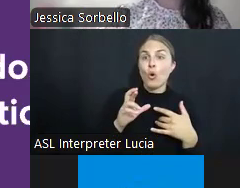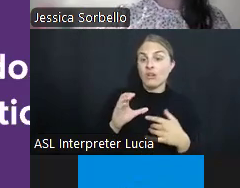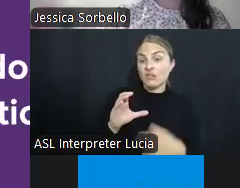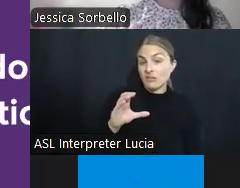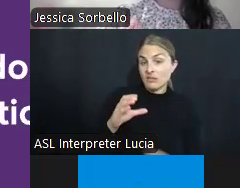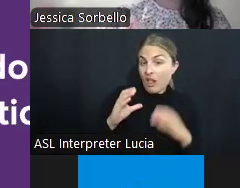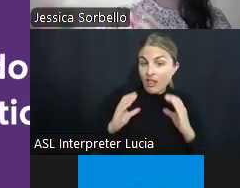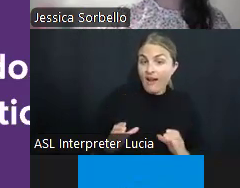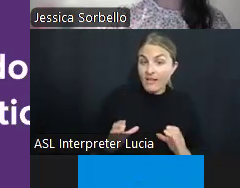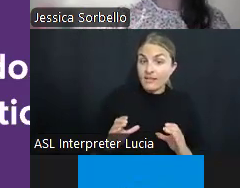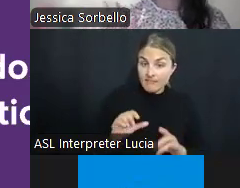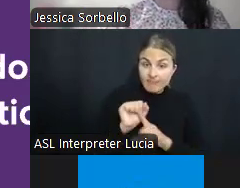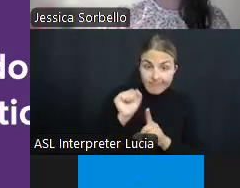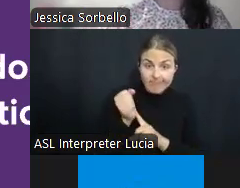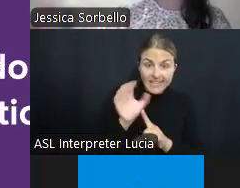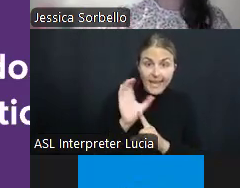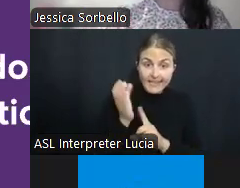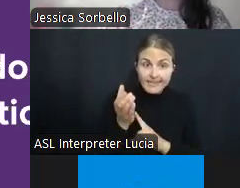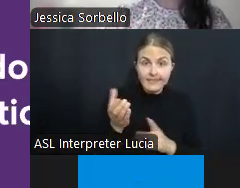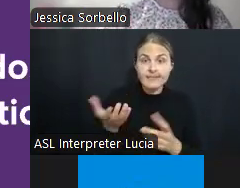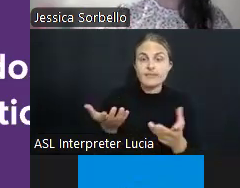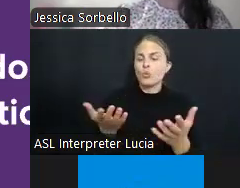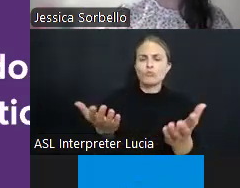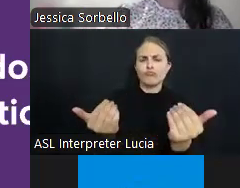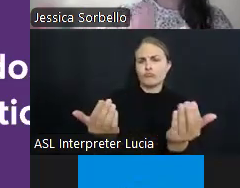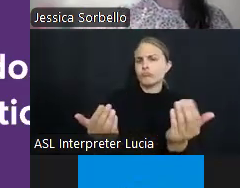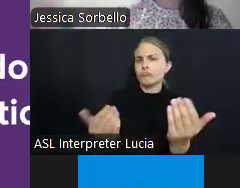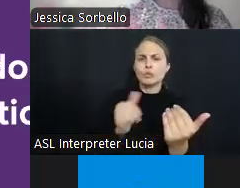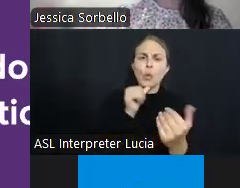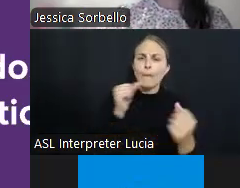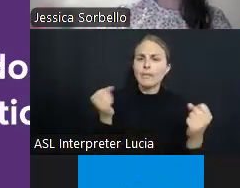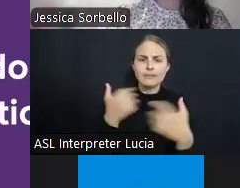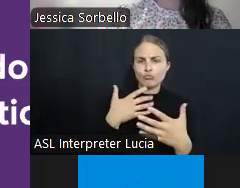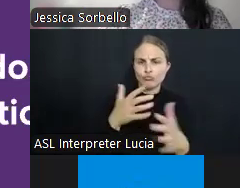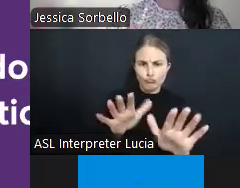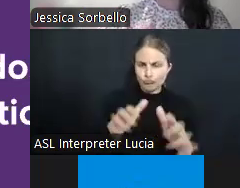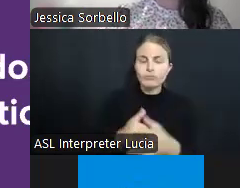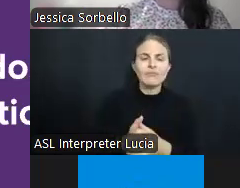have never gotten through all of my slides, and that's a